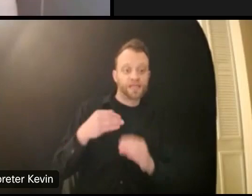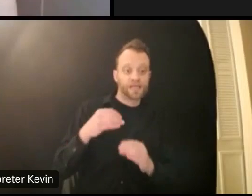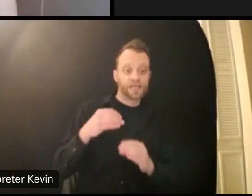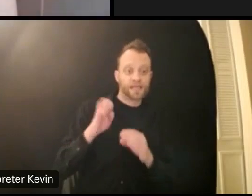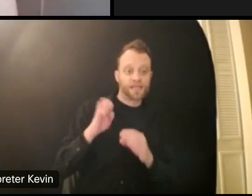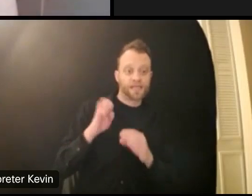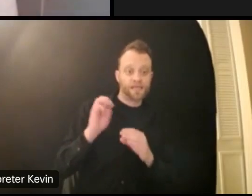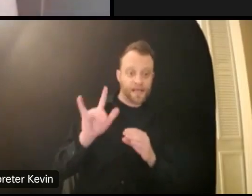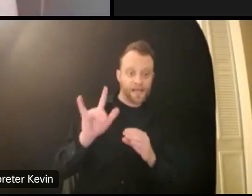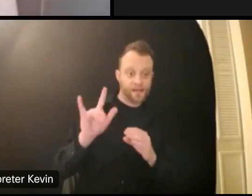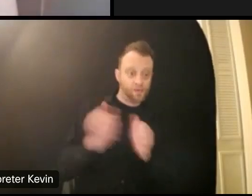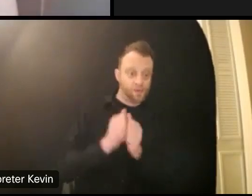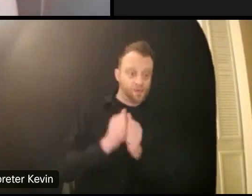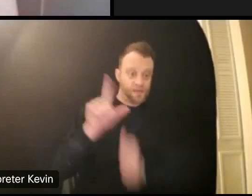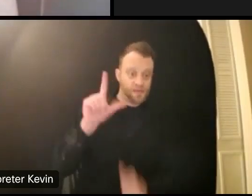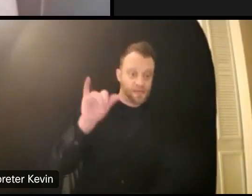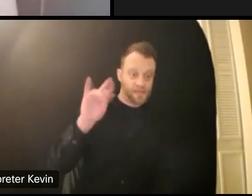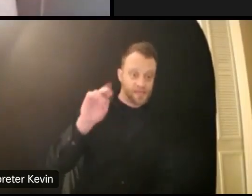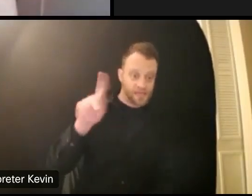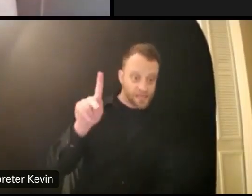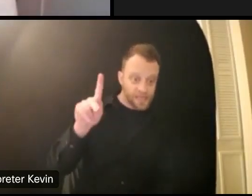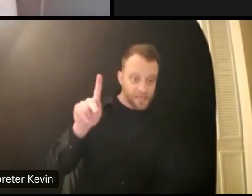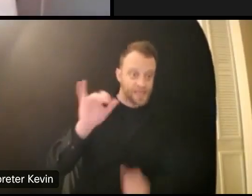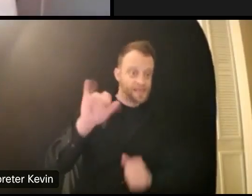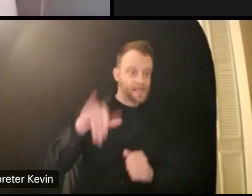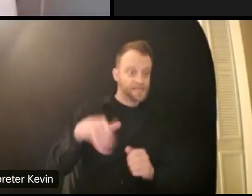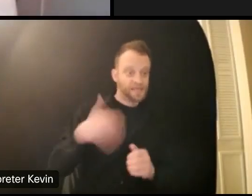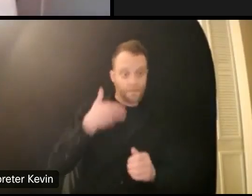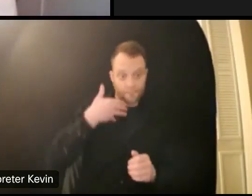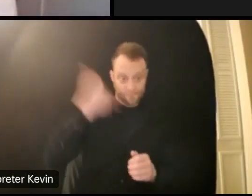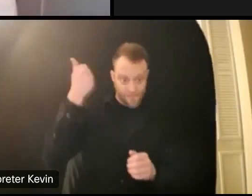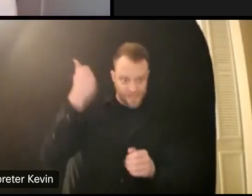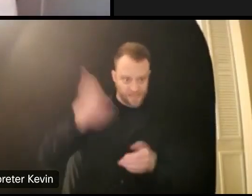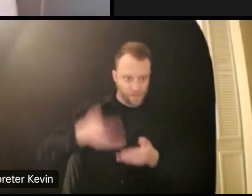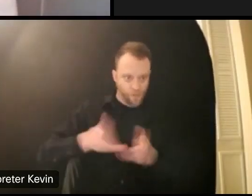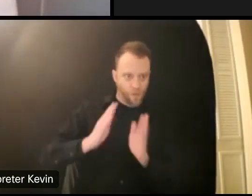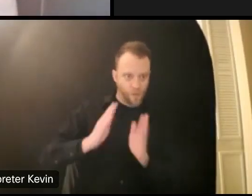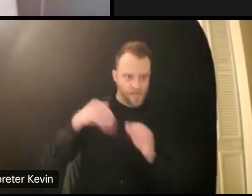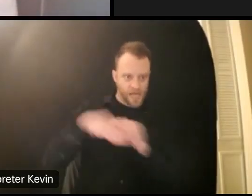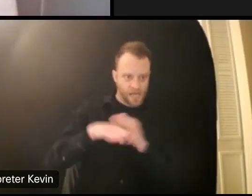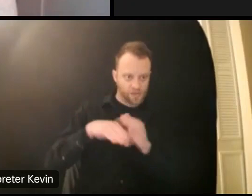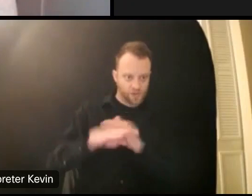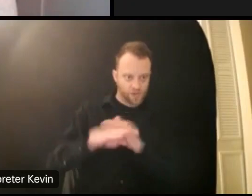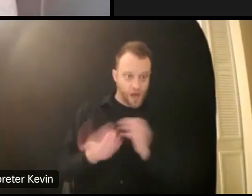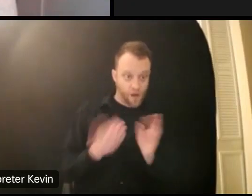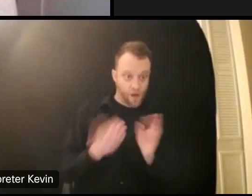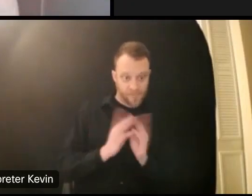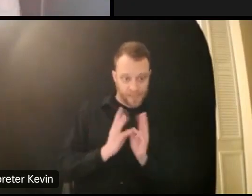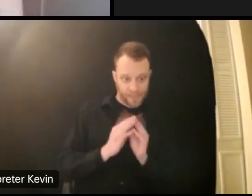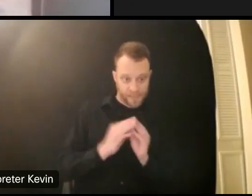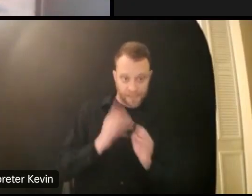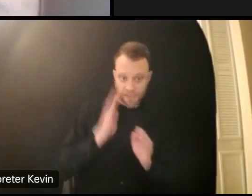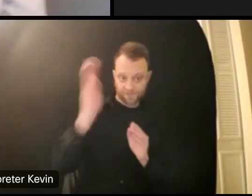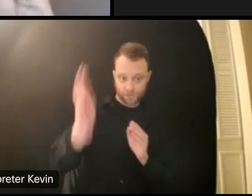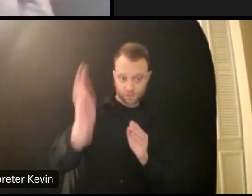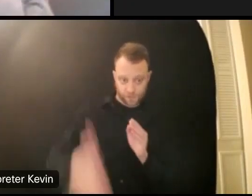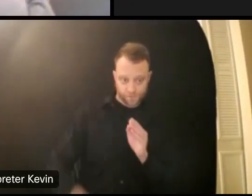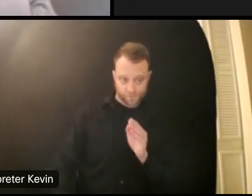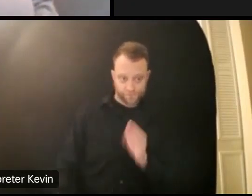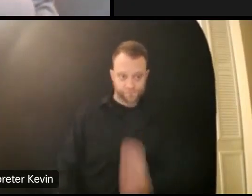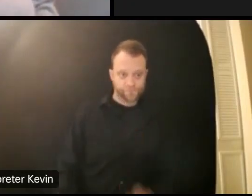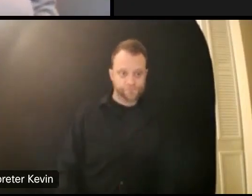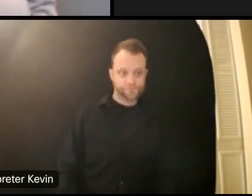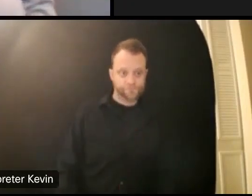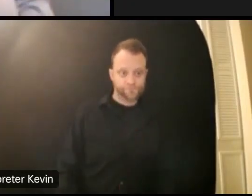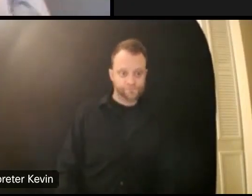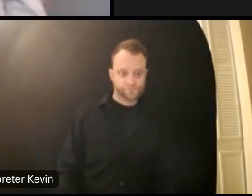had the link and that is probably the best way to enter. As far as you know the devices WebEx is